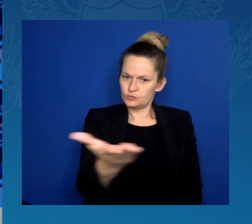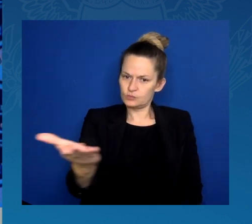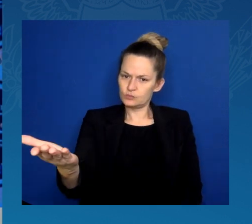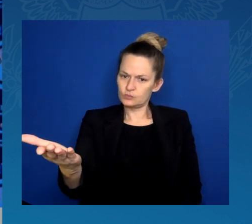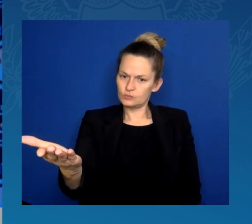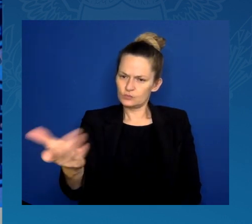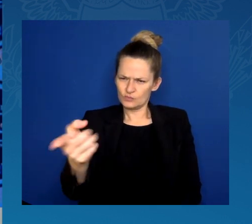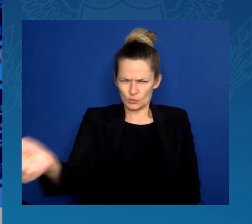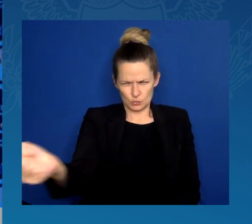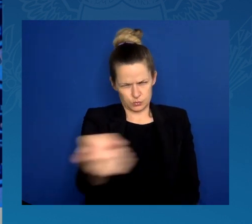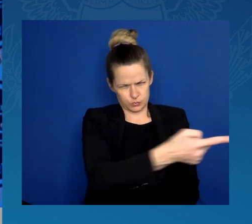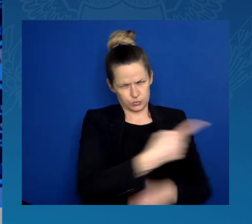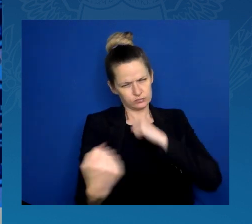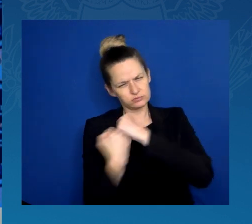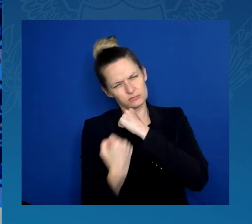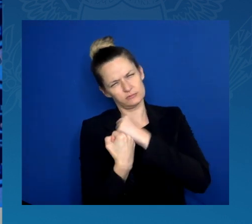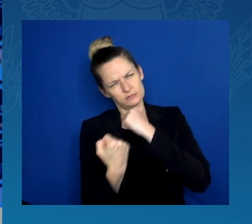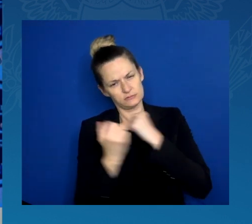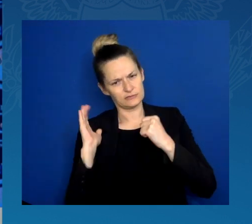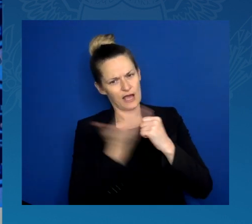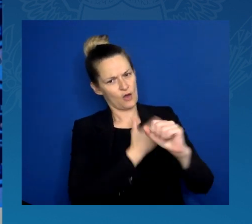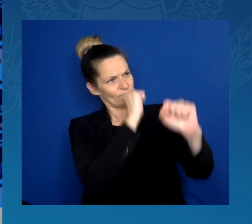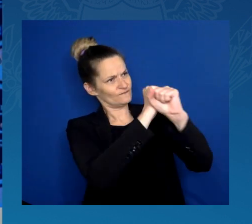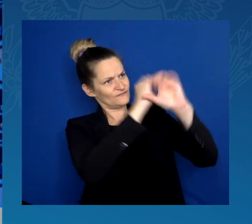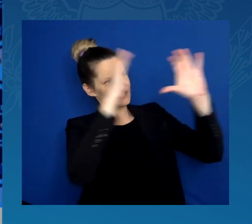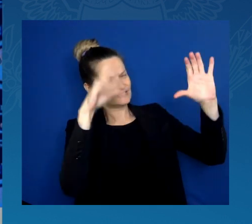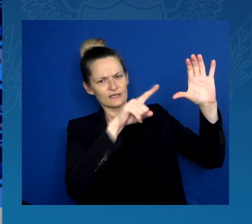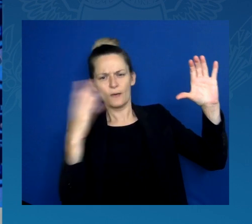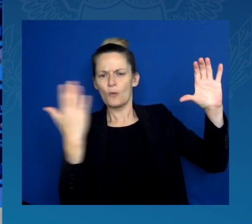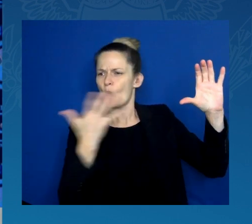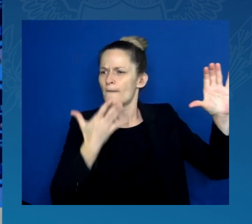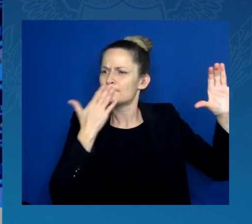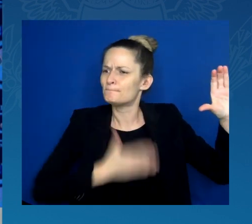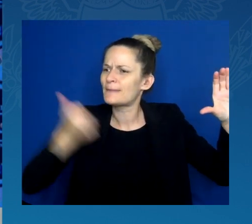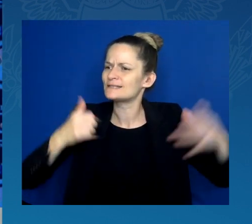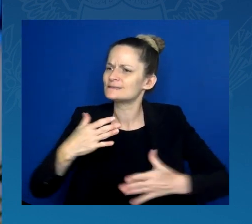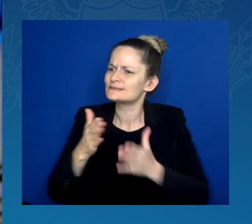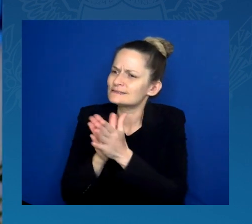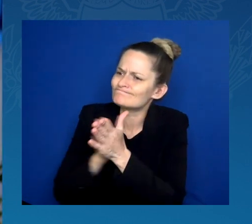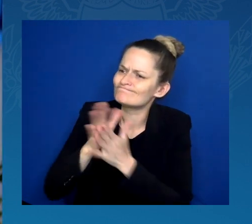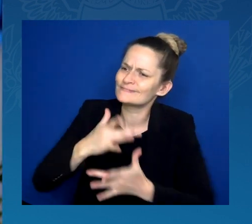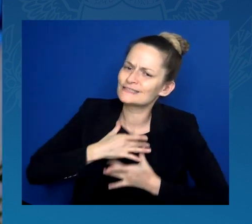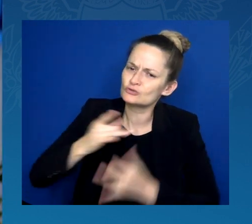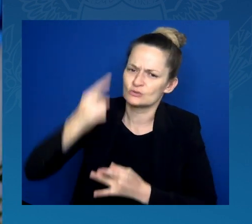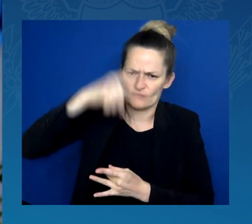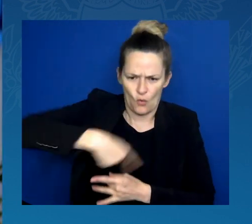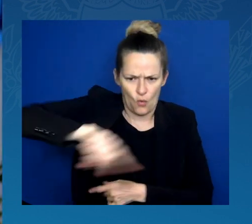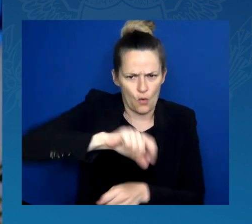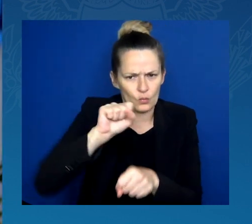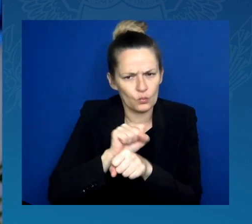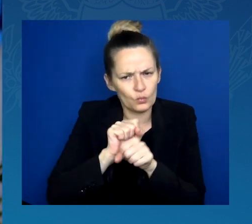of the workers of America. With your support, our administration made the largest investment